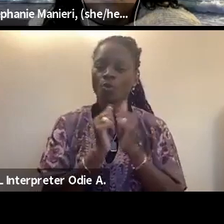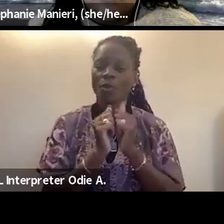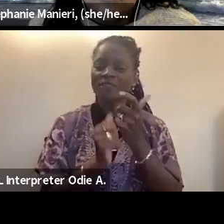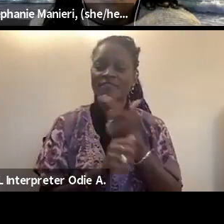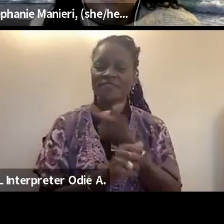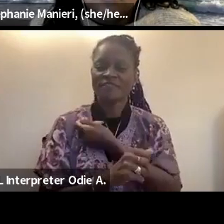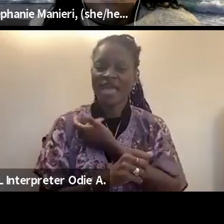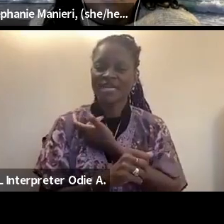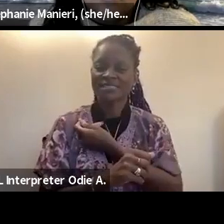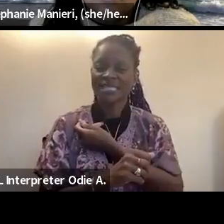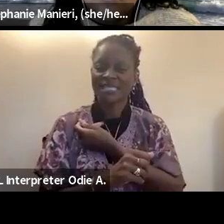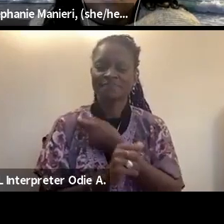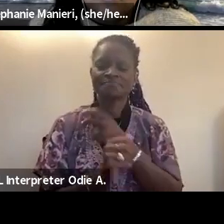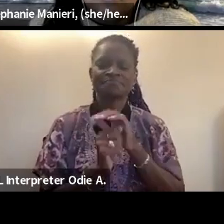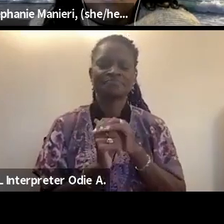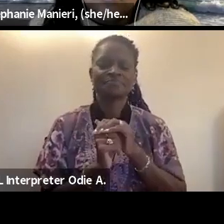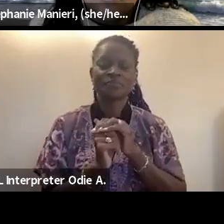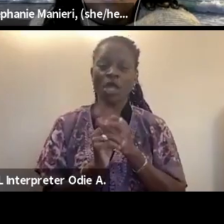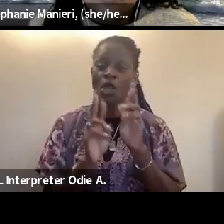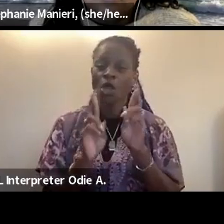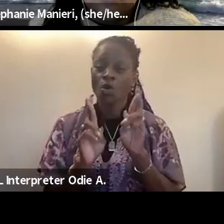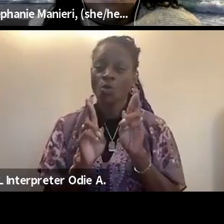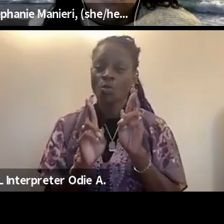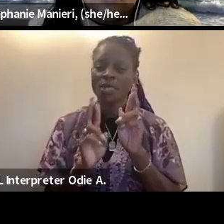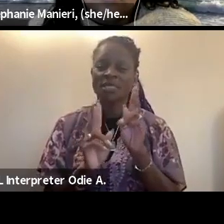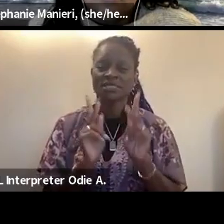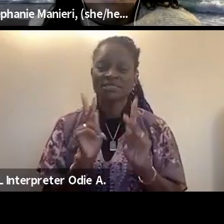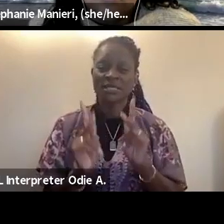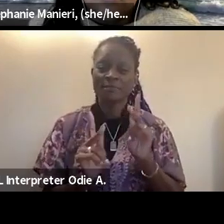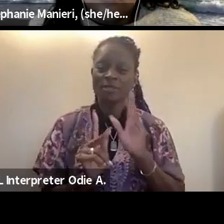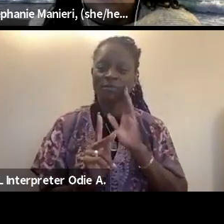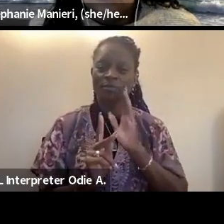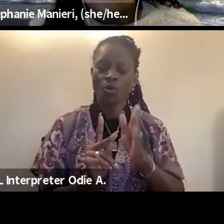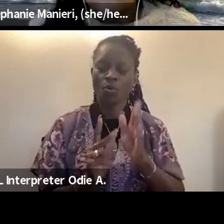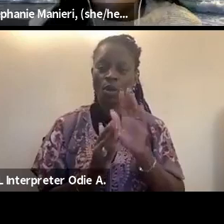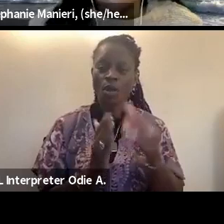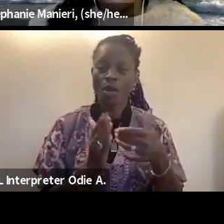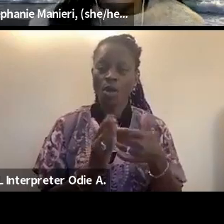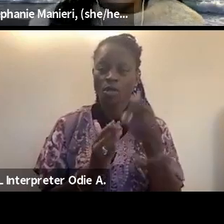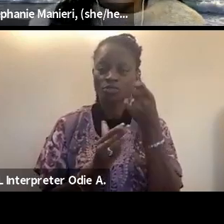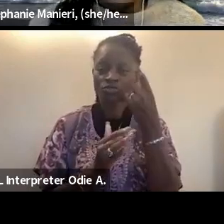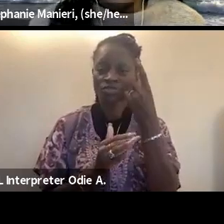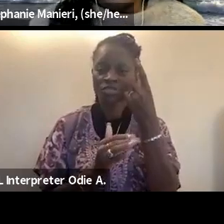And our hope is that people will understand how important it is. And again, particularly as we head into